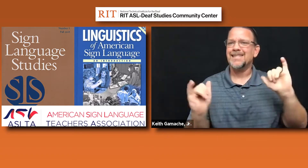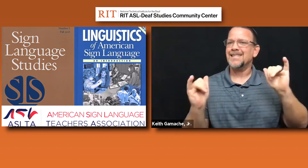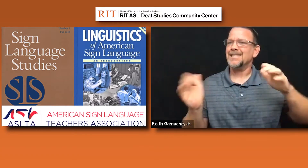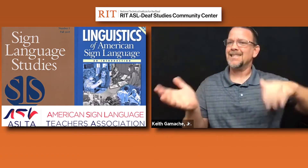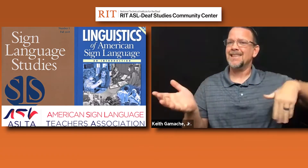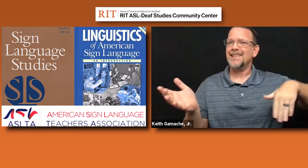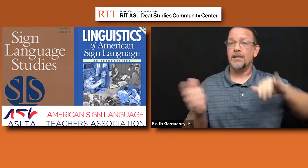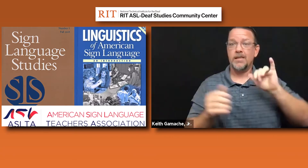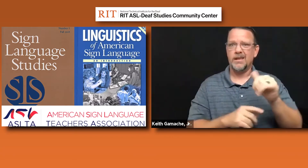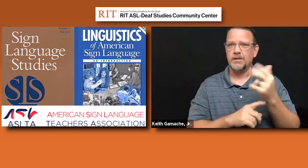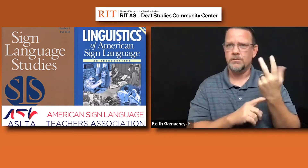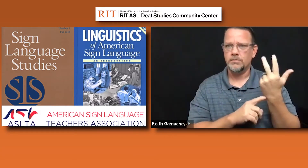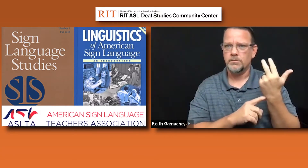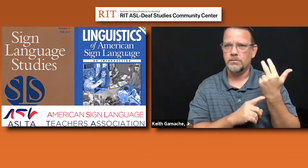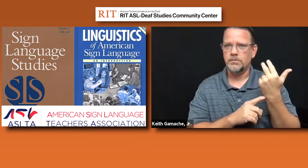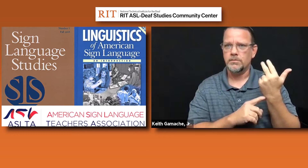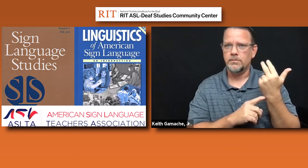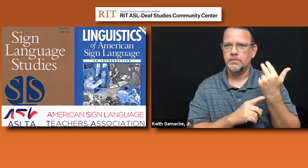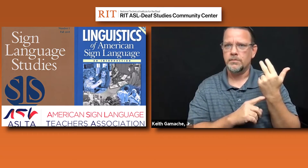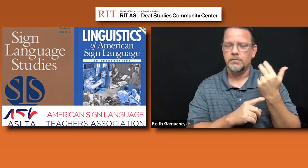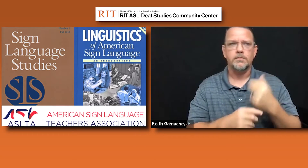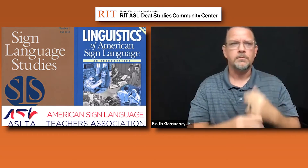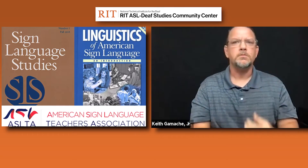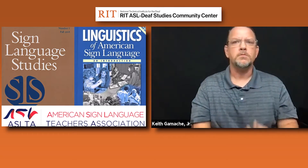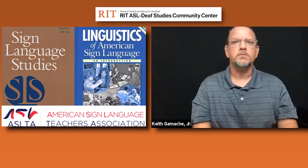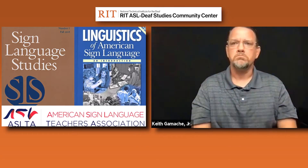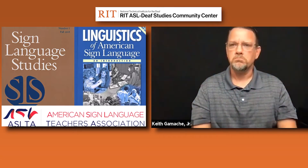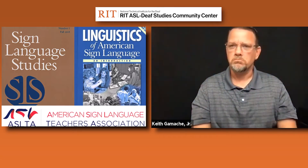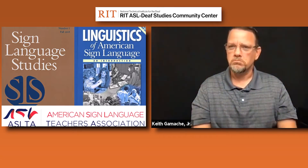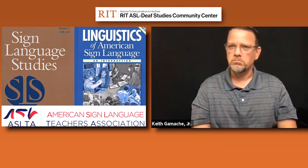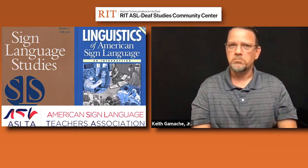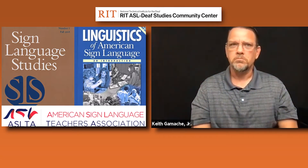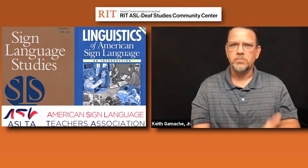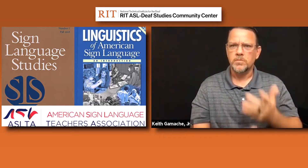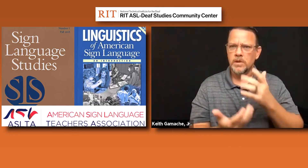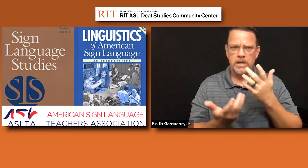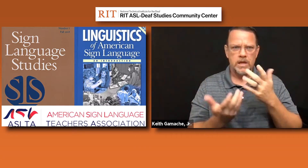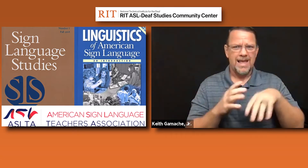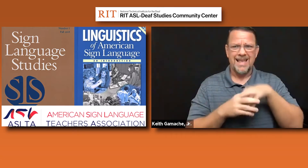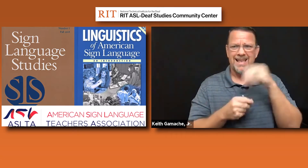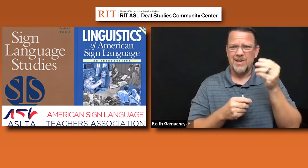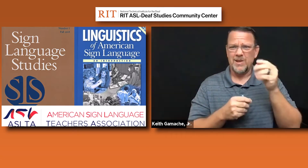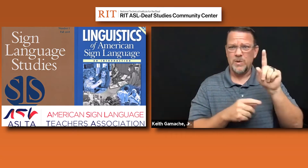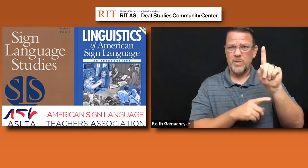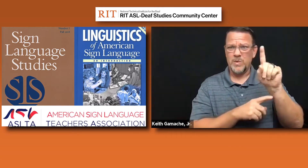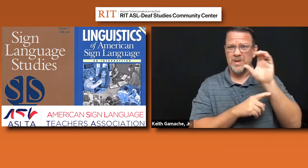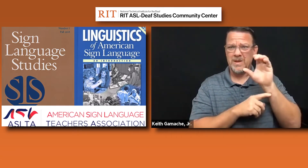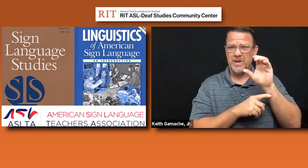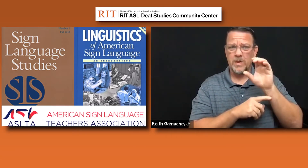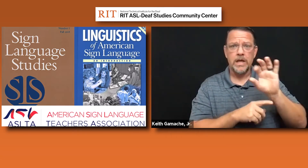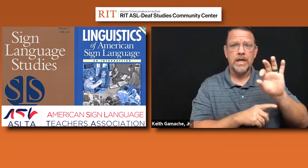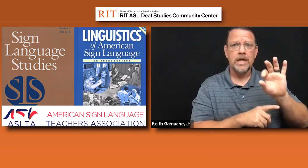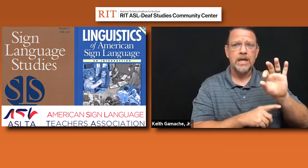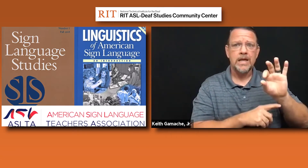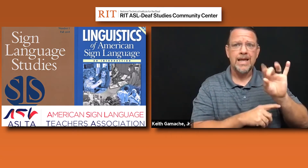and that it's still not been researched enough, and that was last published 3 years ago, so out of 100 articles,